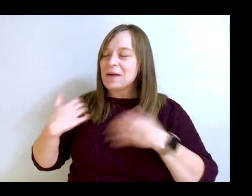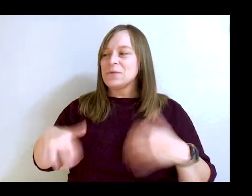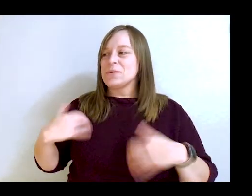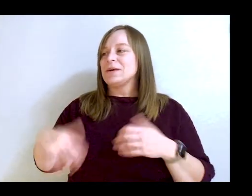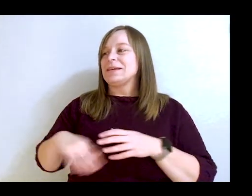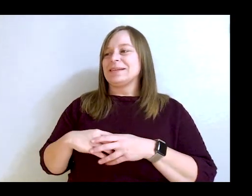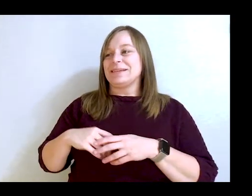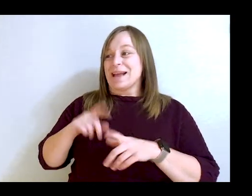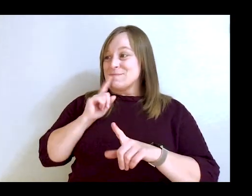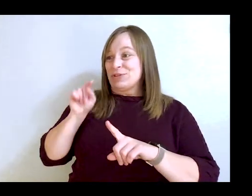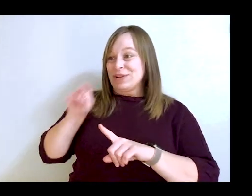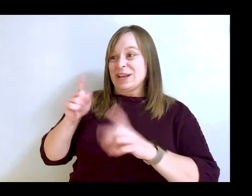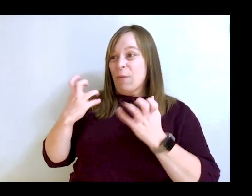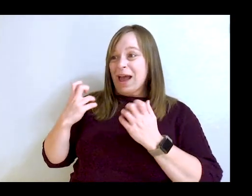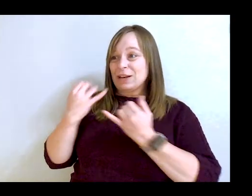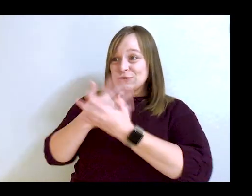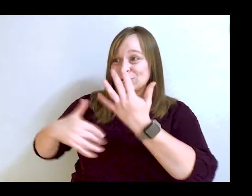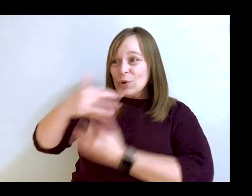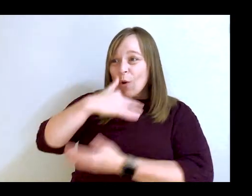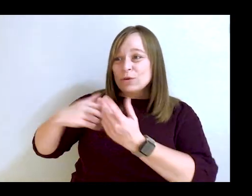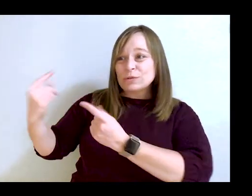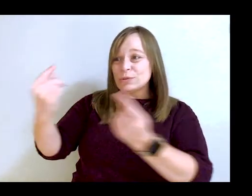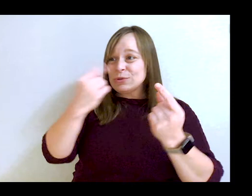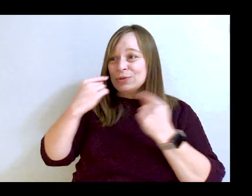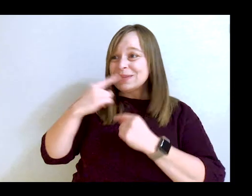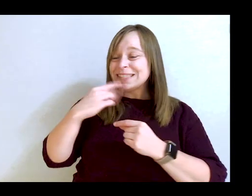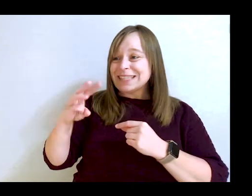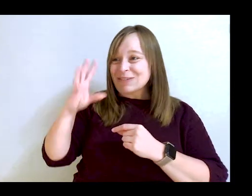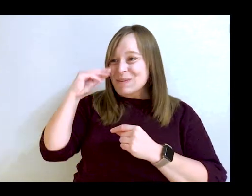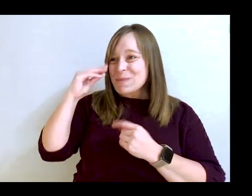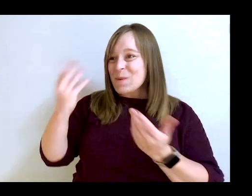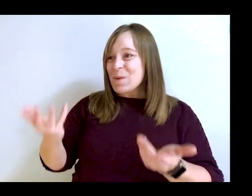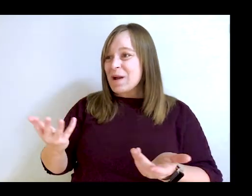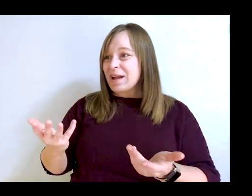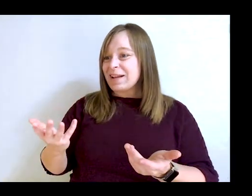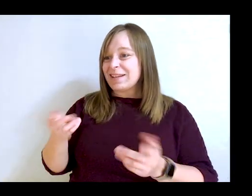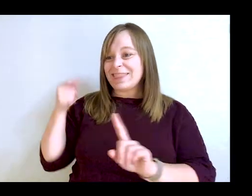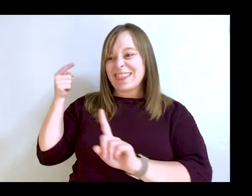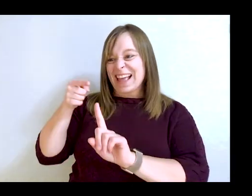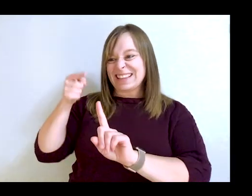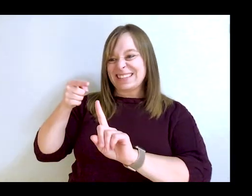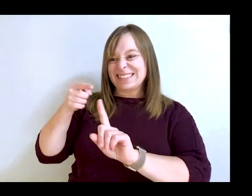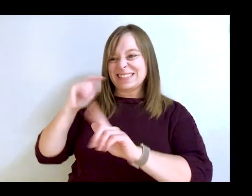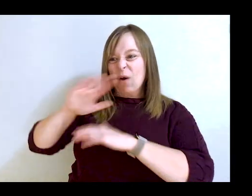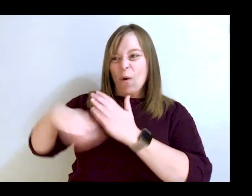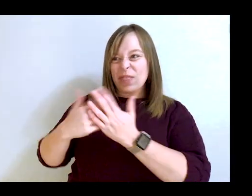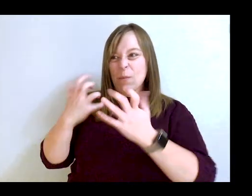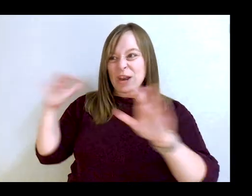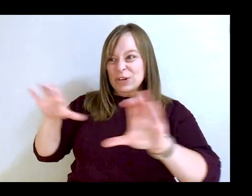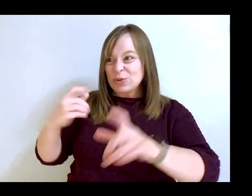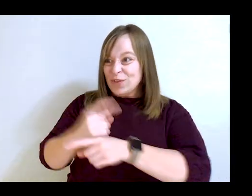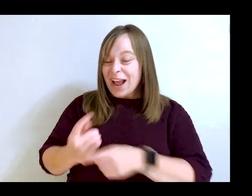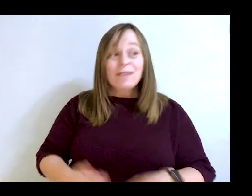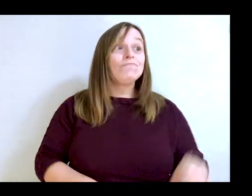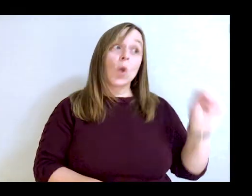time. And I'm sure he wanted to be social as a 16 year old--- that's all they want to do.